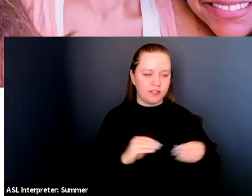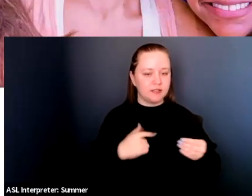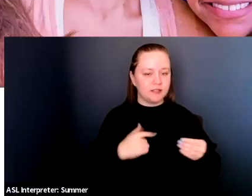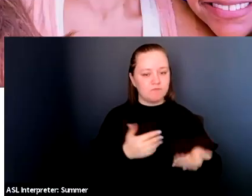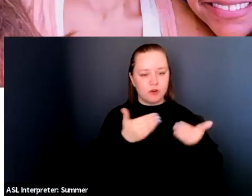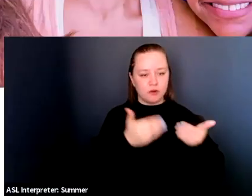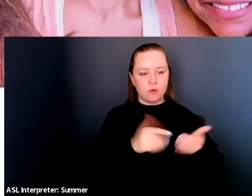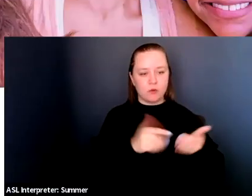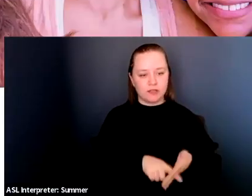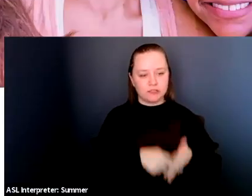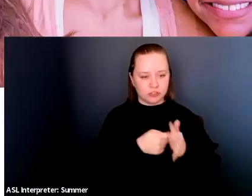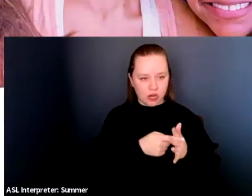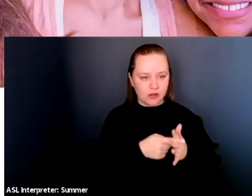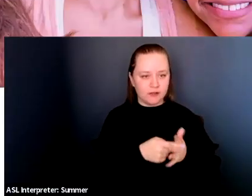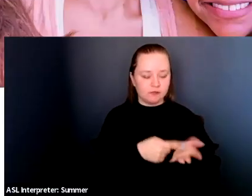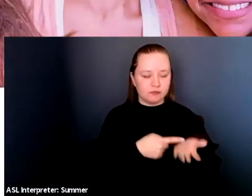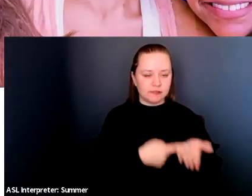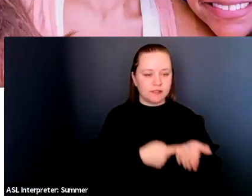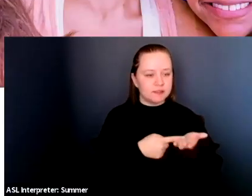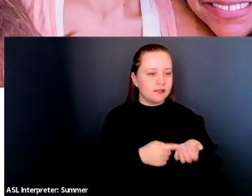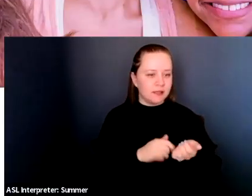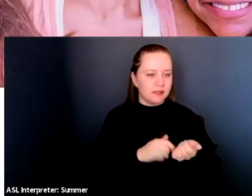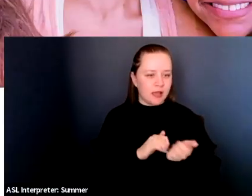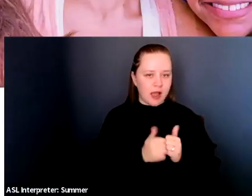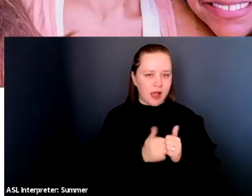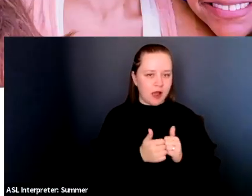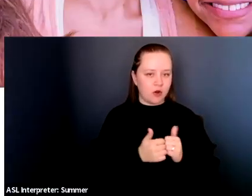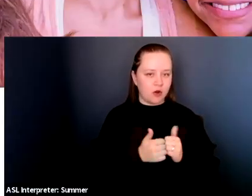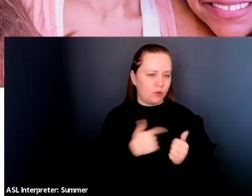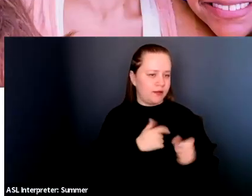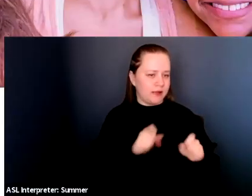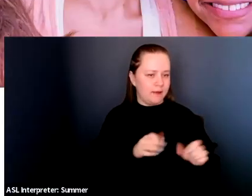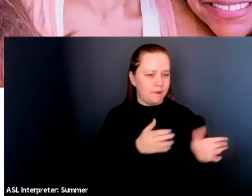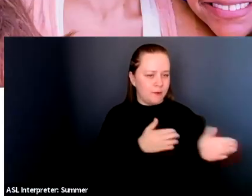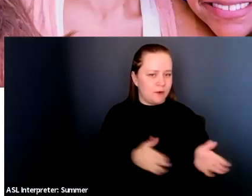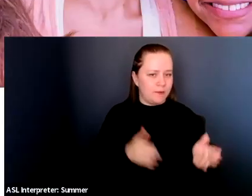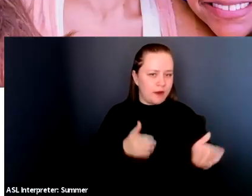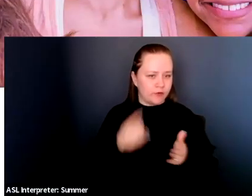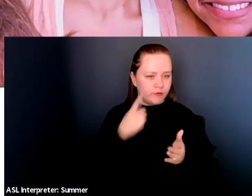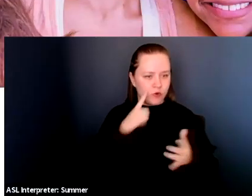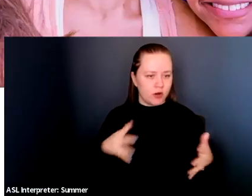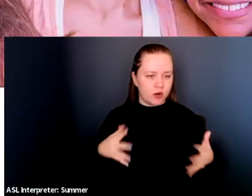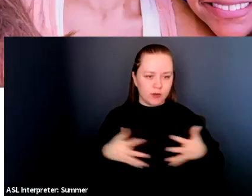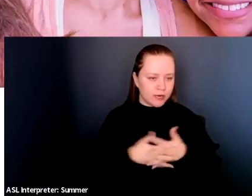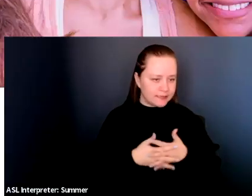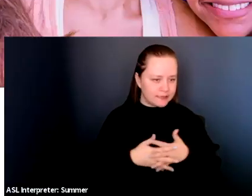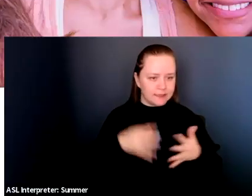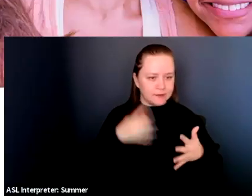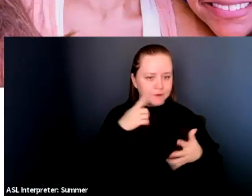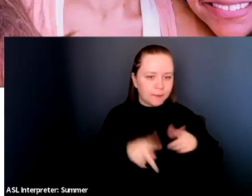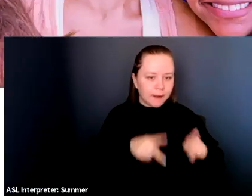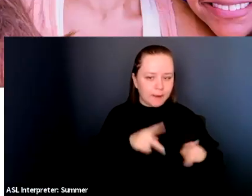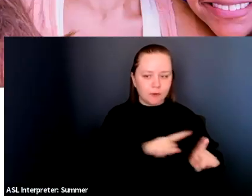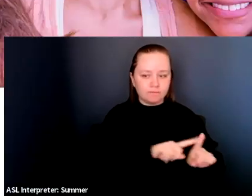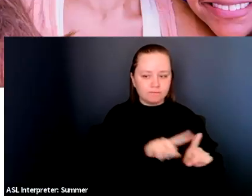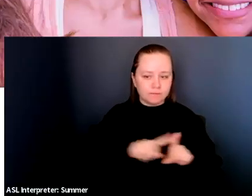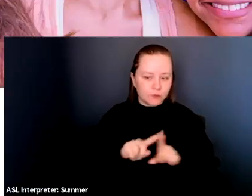about discussing how we can be best prepared for pregnancy for people of all different abilities.